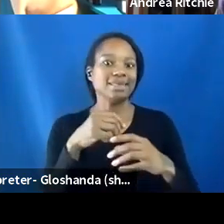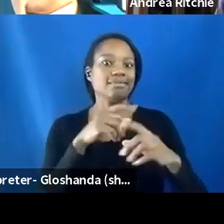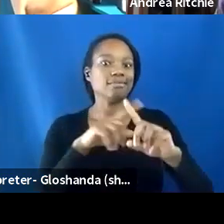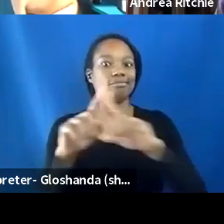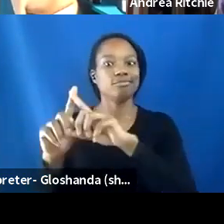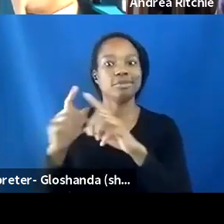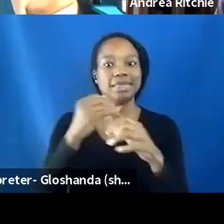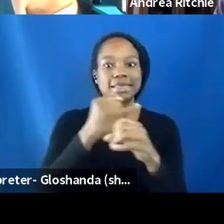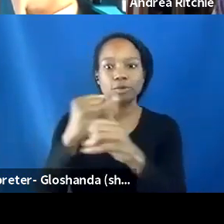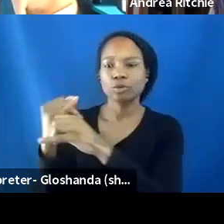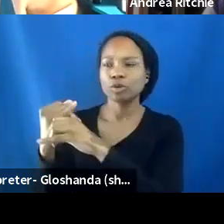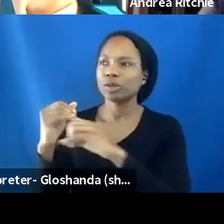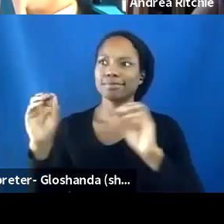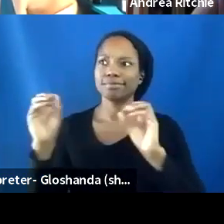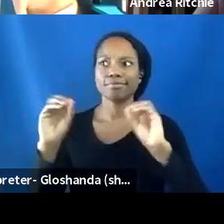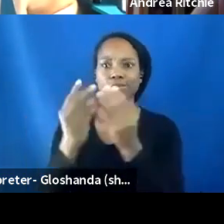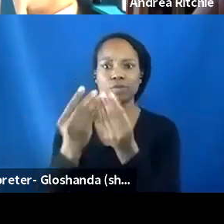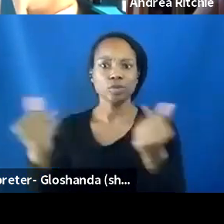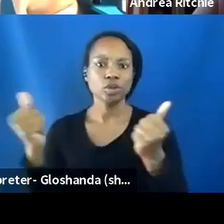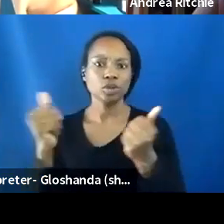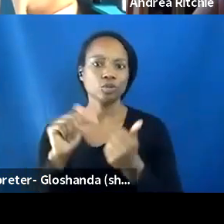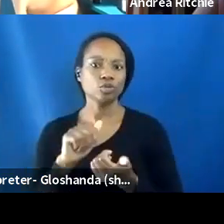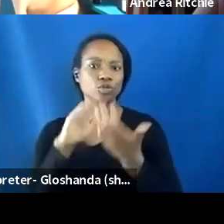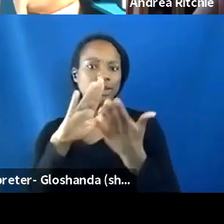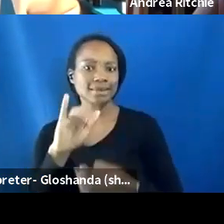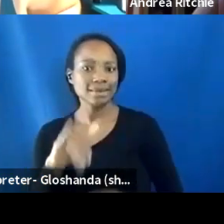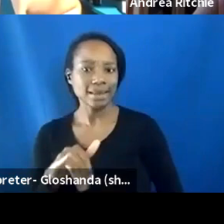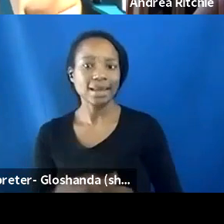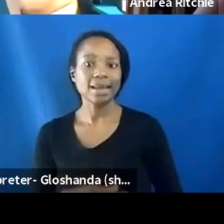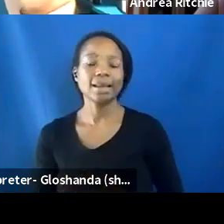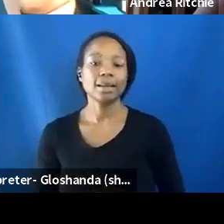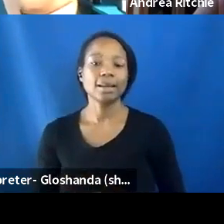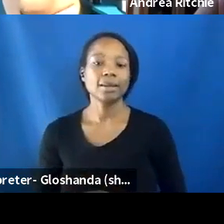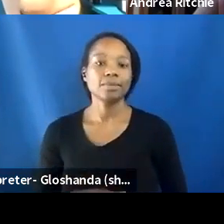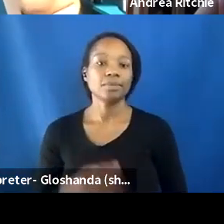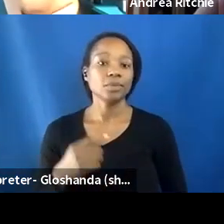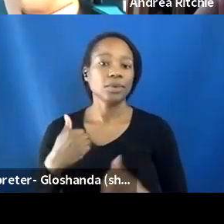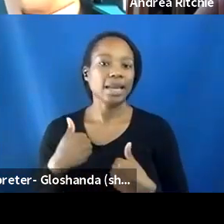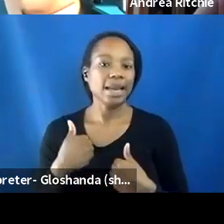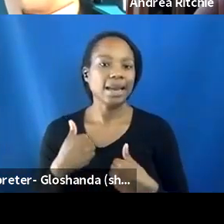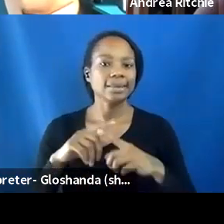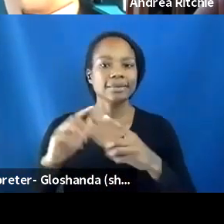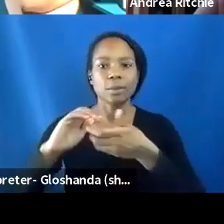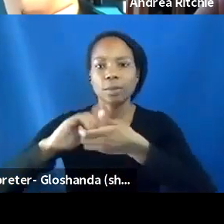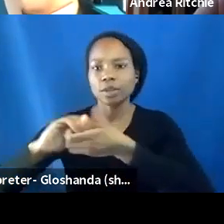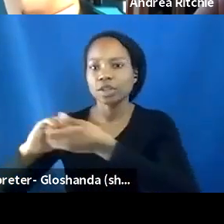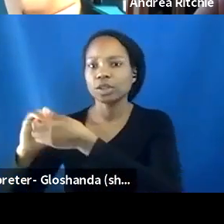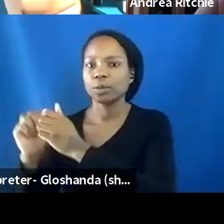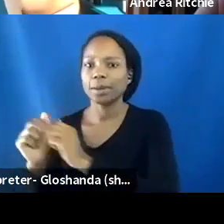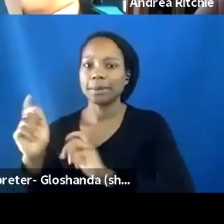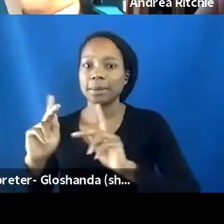sharing stories with folks, you might've seen, we've had a partnership with The Mighty where we had many people share their first person accounts.